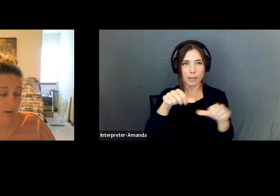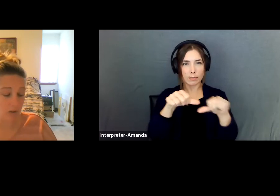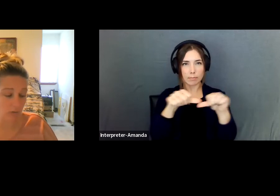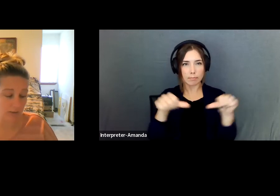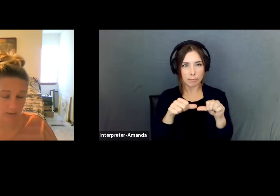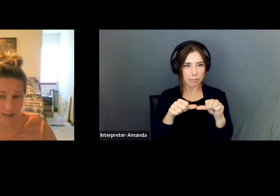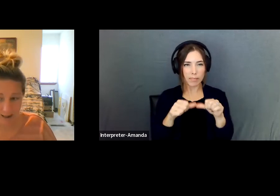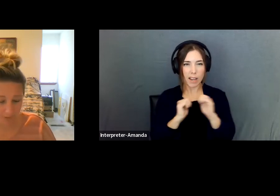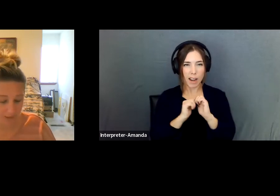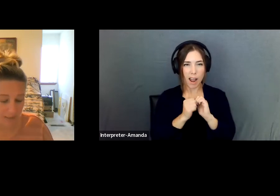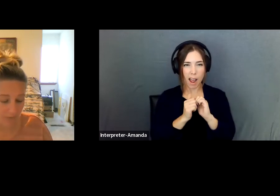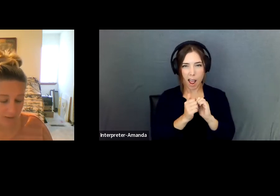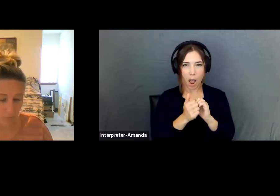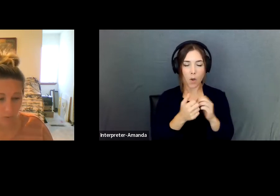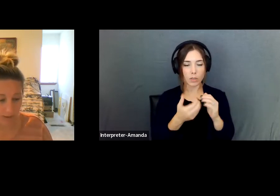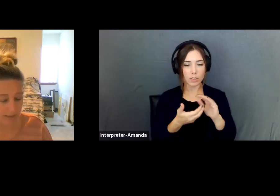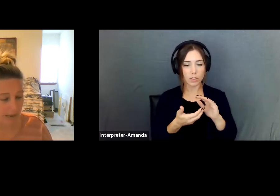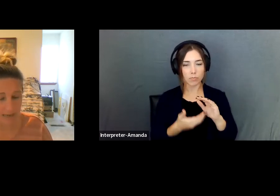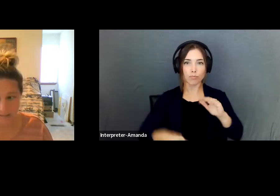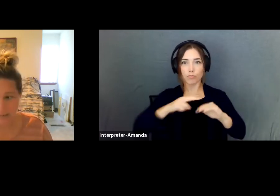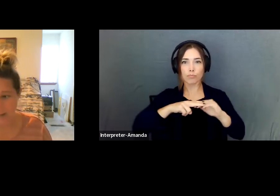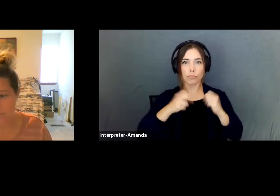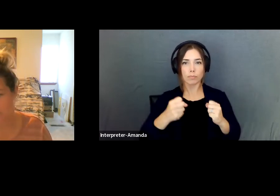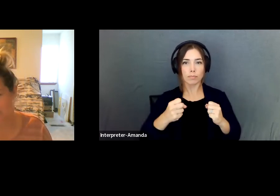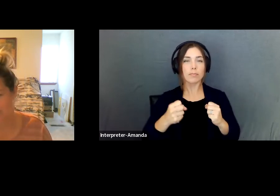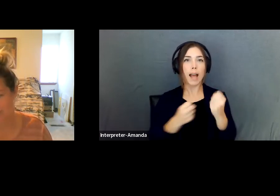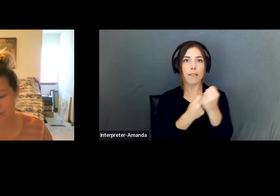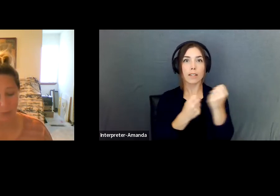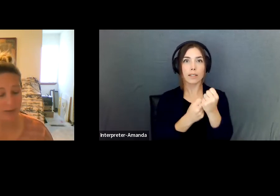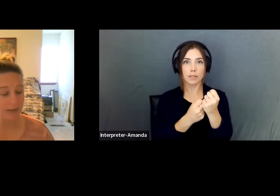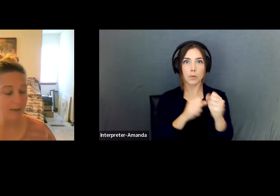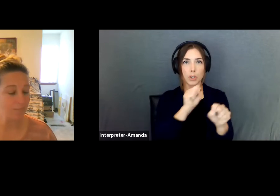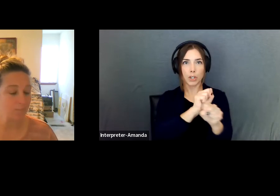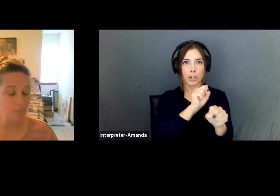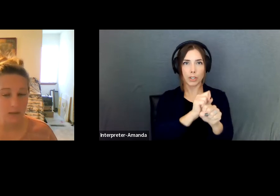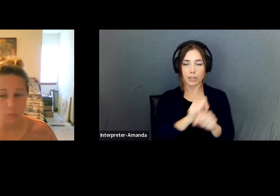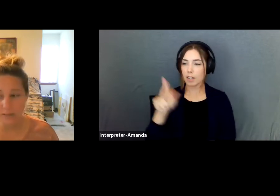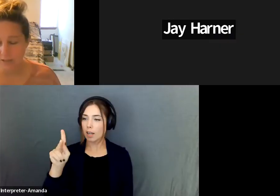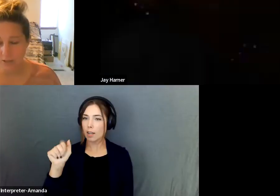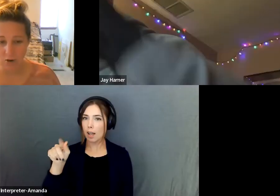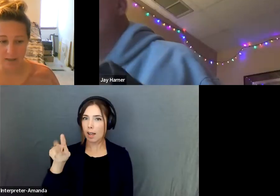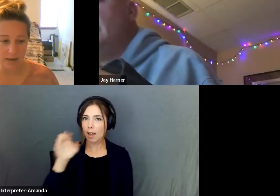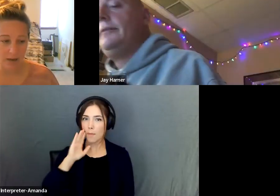it strengthened advocacy in this work. Kate will help me with this too. So we will get started.